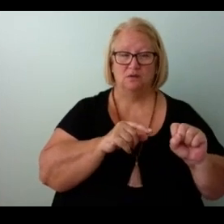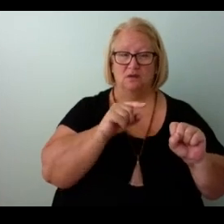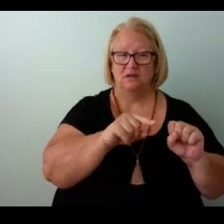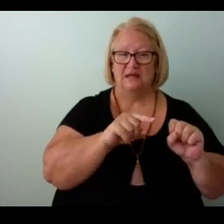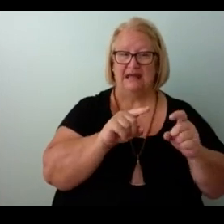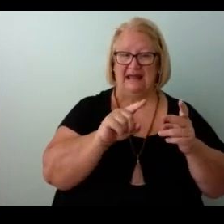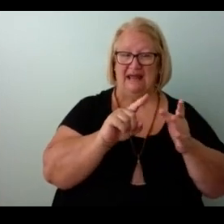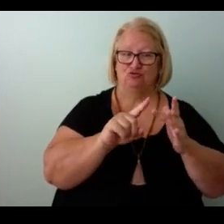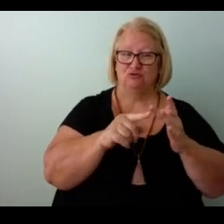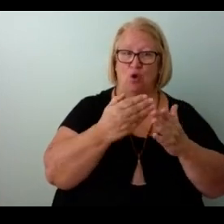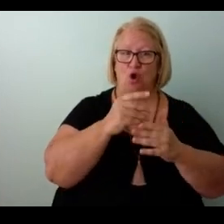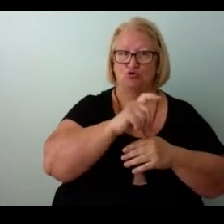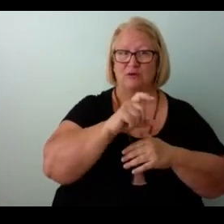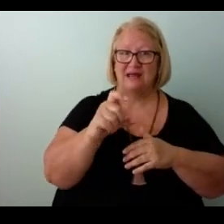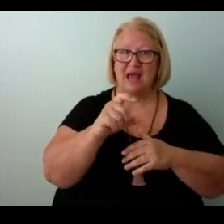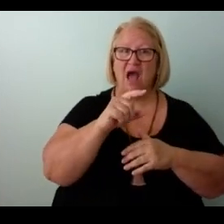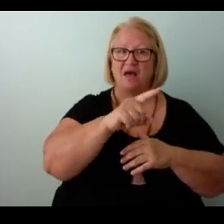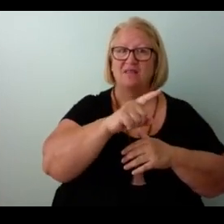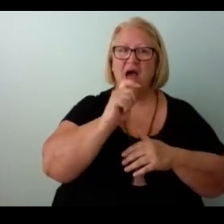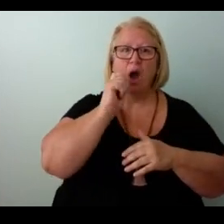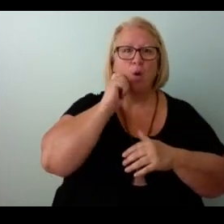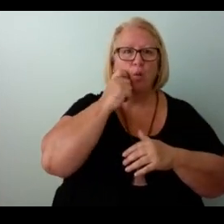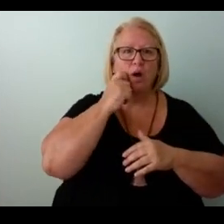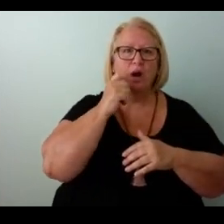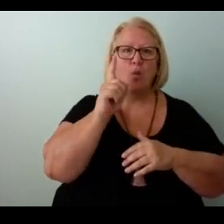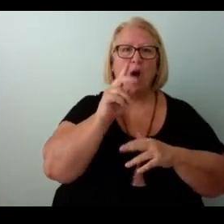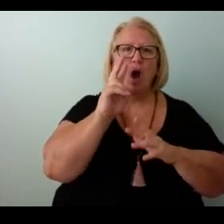is going to come under what would look like a hardship variation.